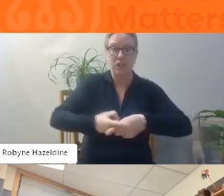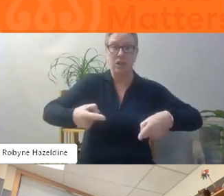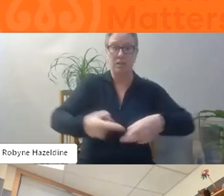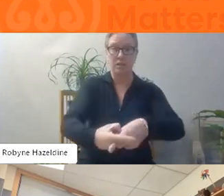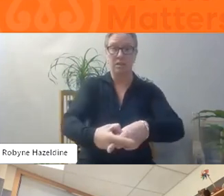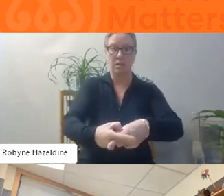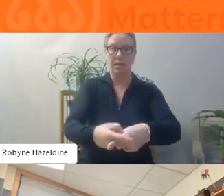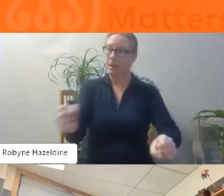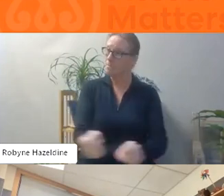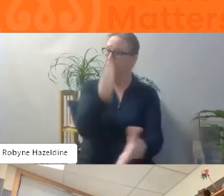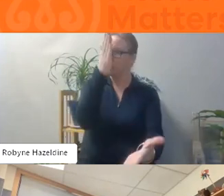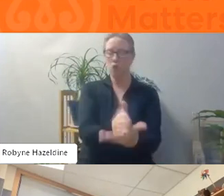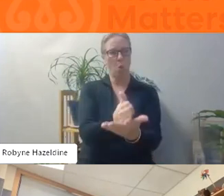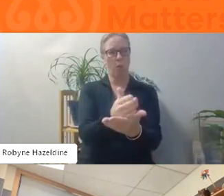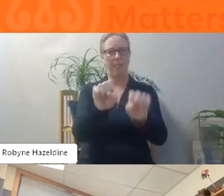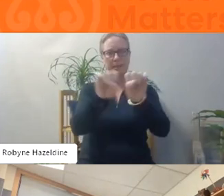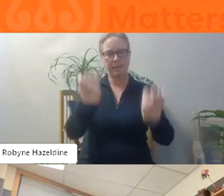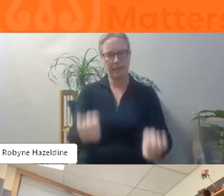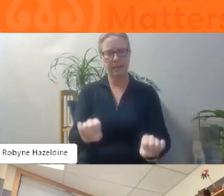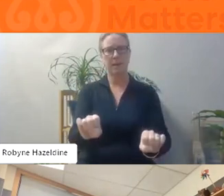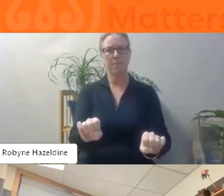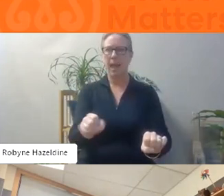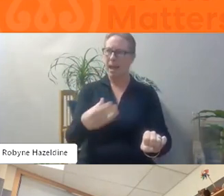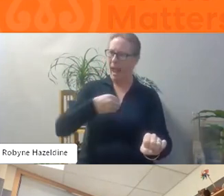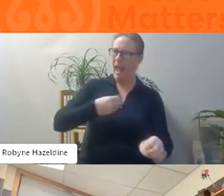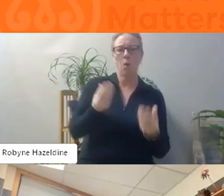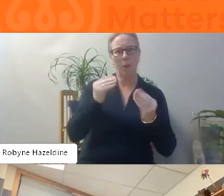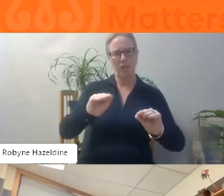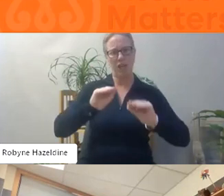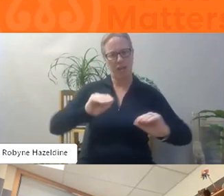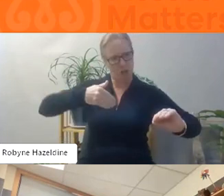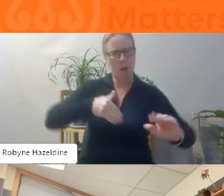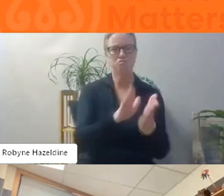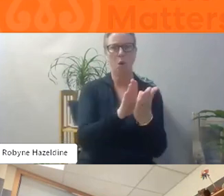ensuring that the systems and our educational approaches are designed